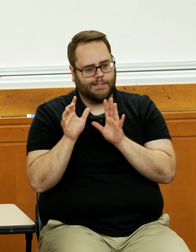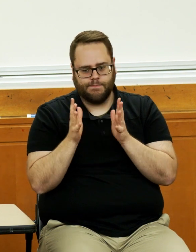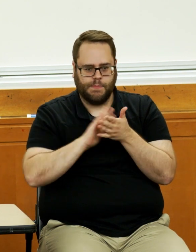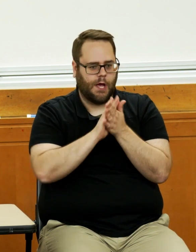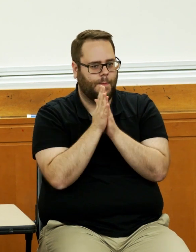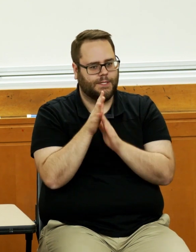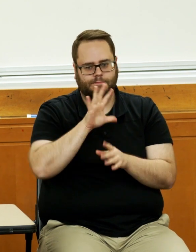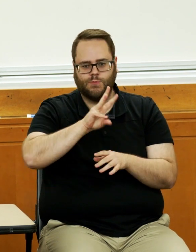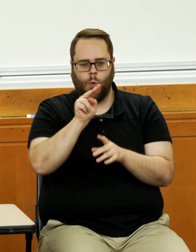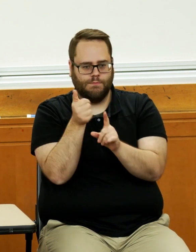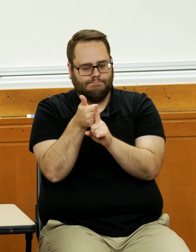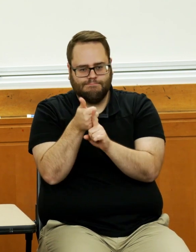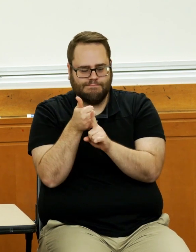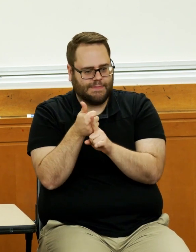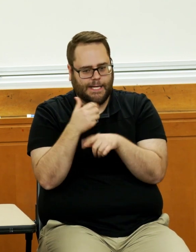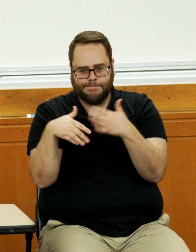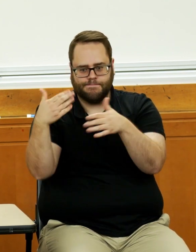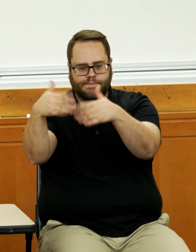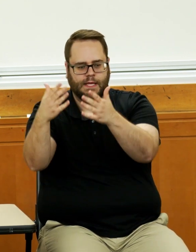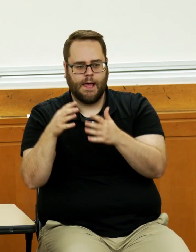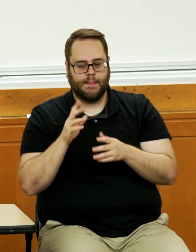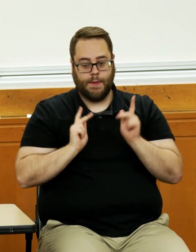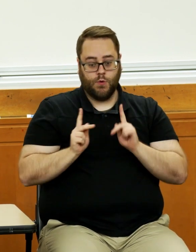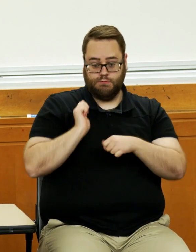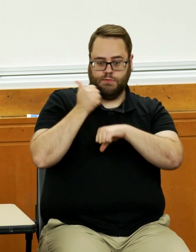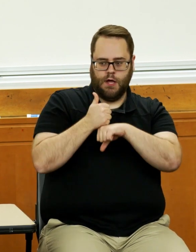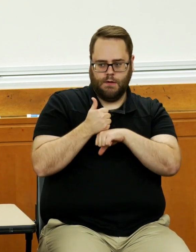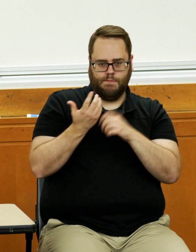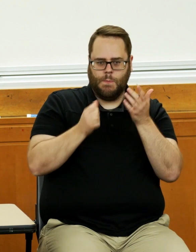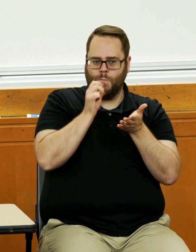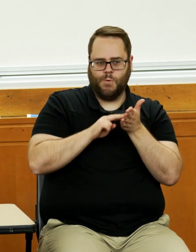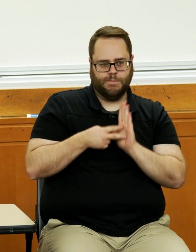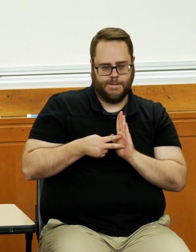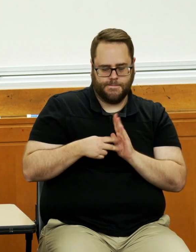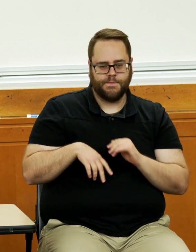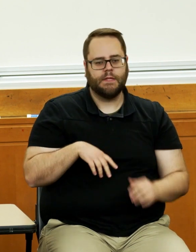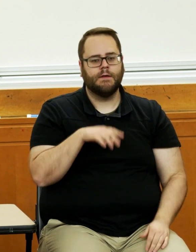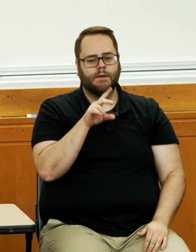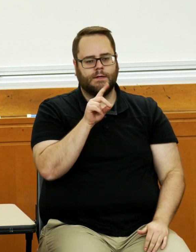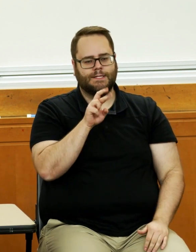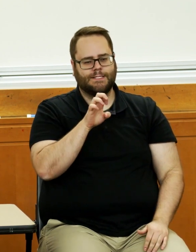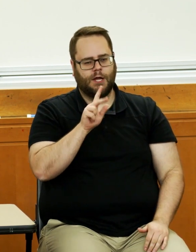that may or may not be what its creators intended. Even Derrick Bell, a former civil rights attorney,